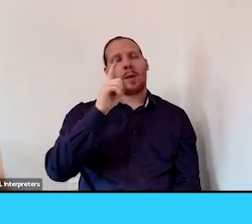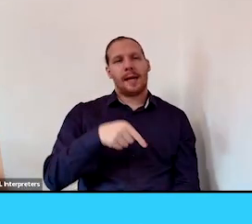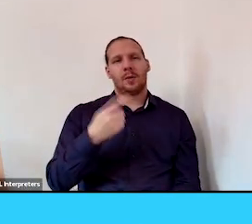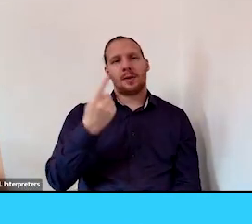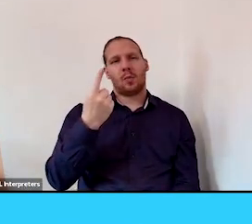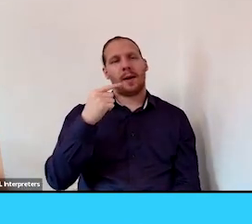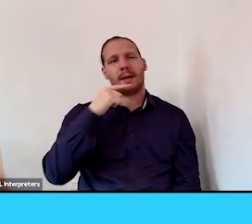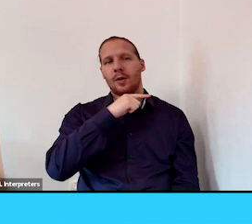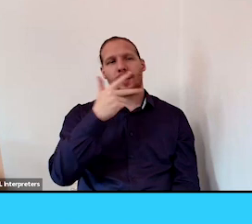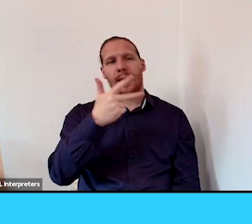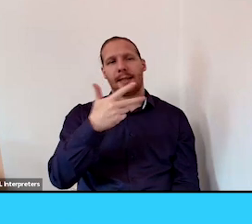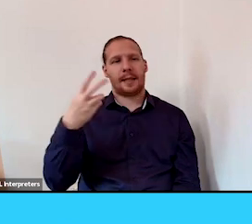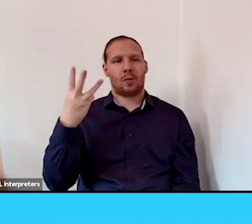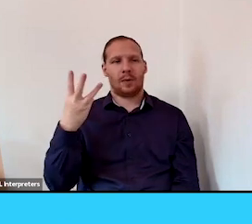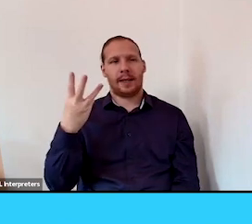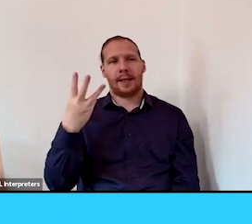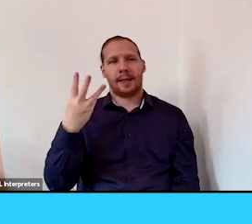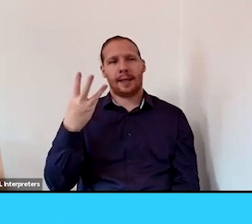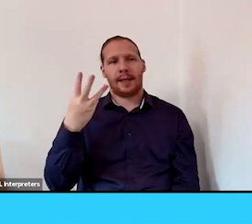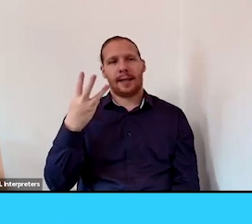living within Aotearoa New Zealand that are featured in this dataset.